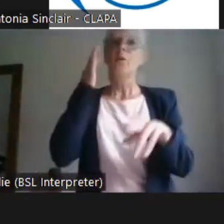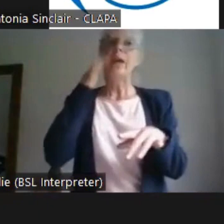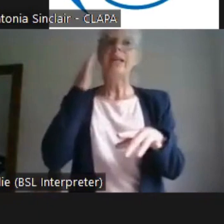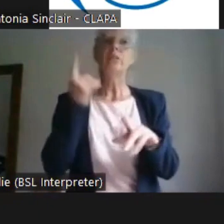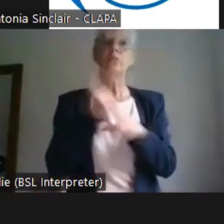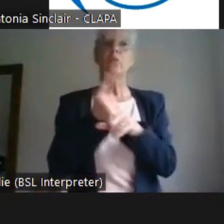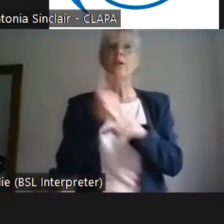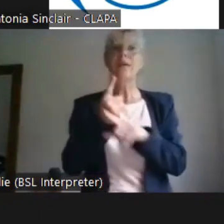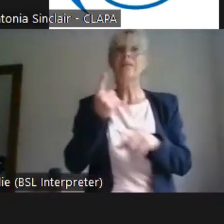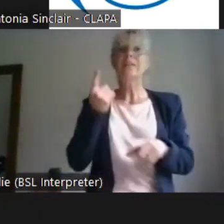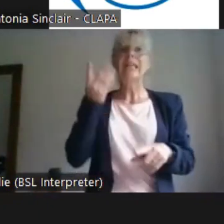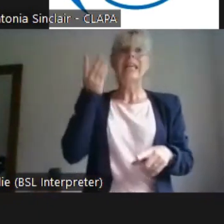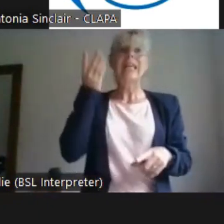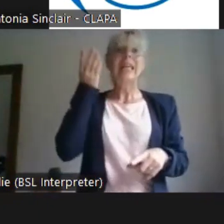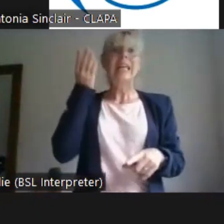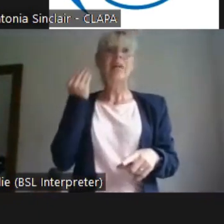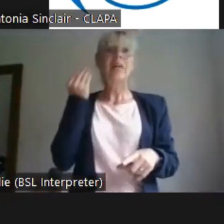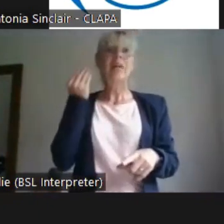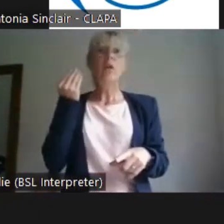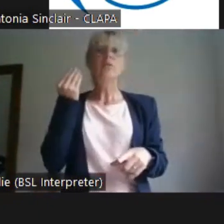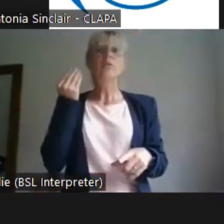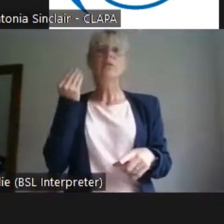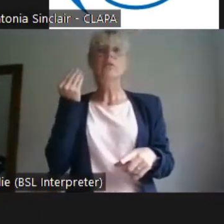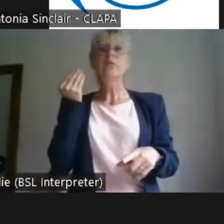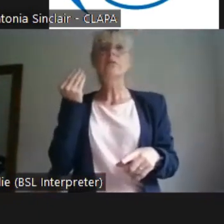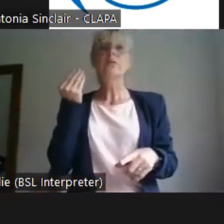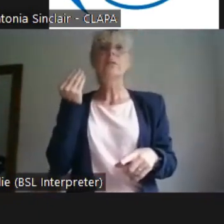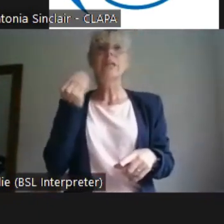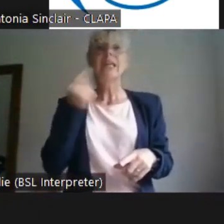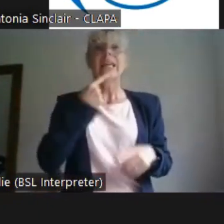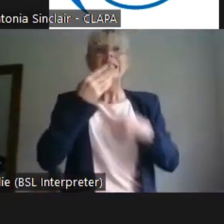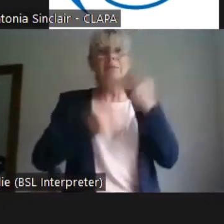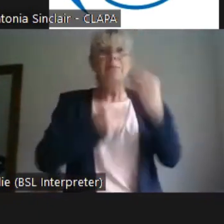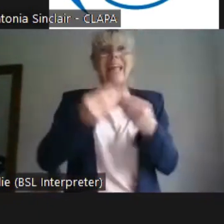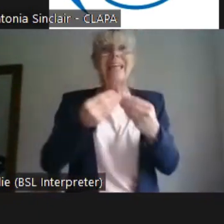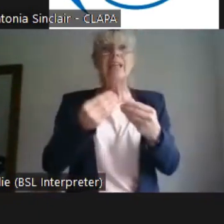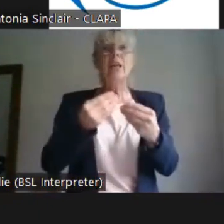to make it clear whether it's a permanent thing fluctuating